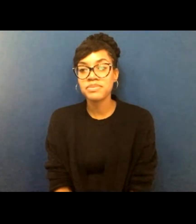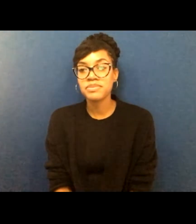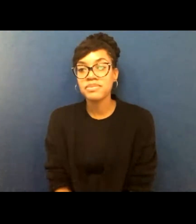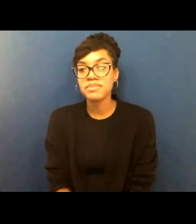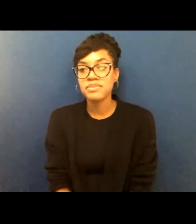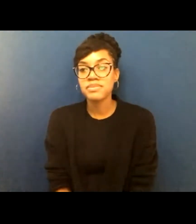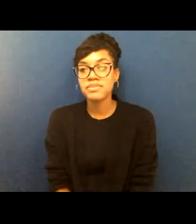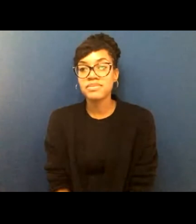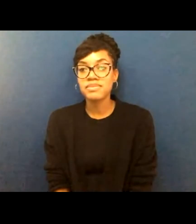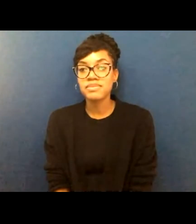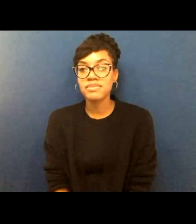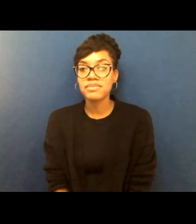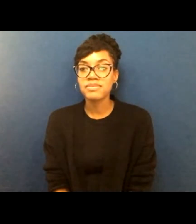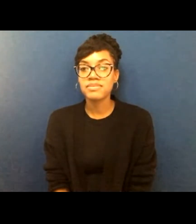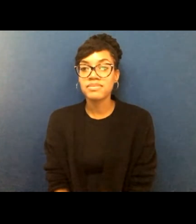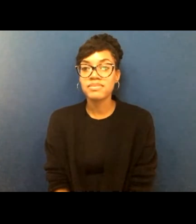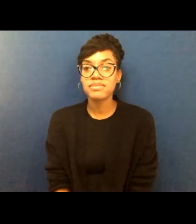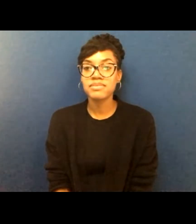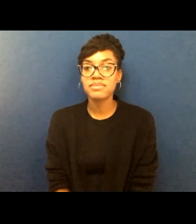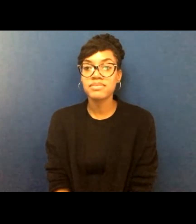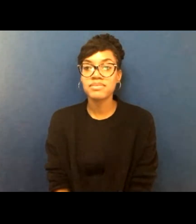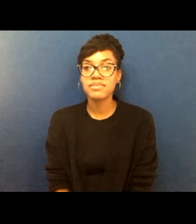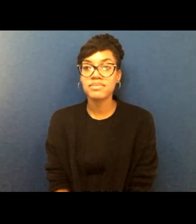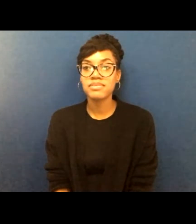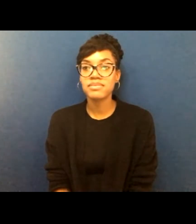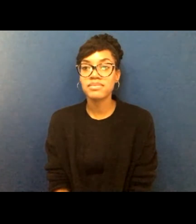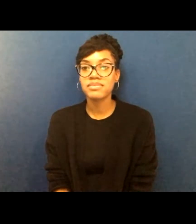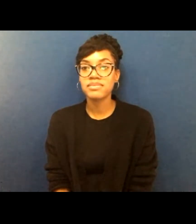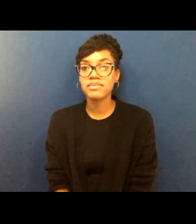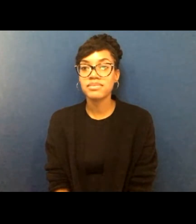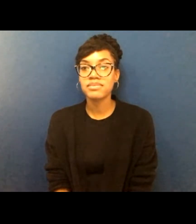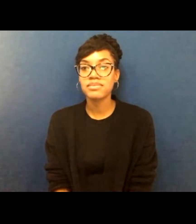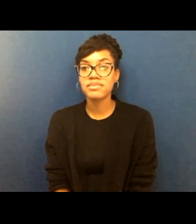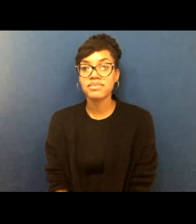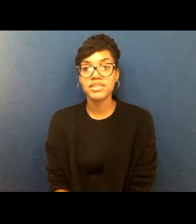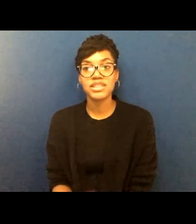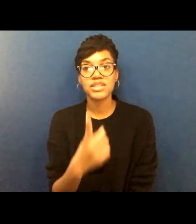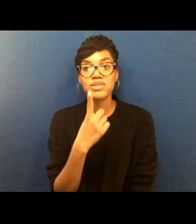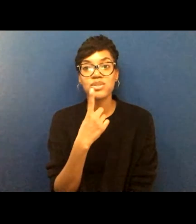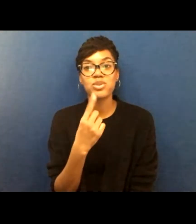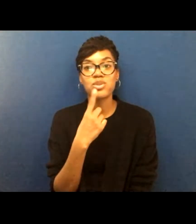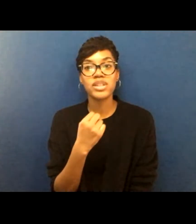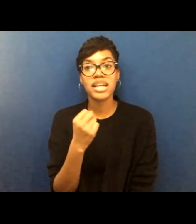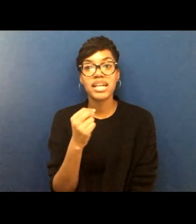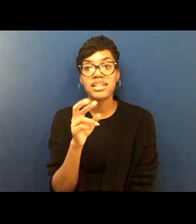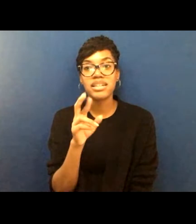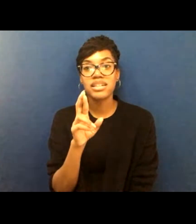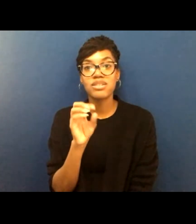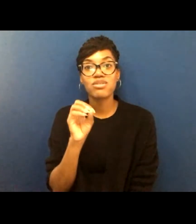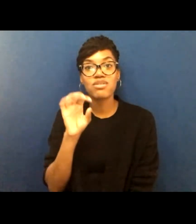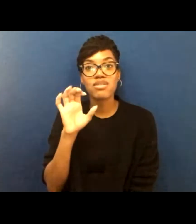How about a red rock crab? Here's a red rock crab.